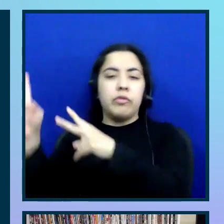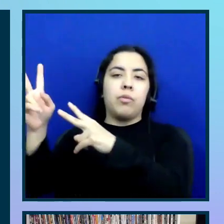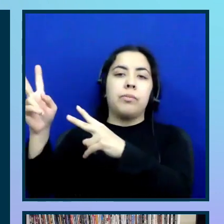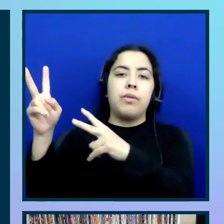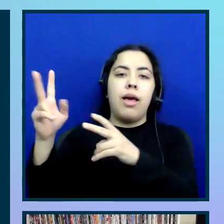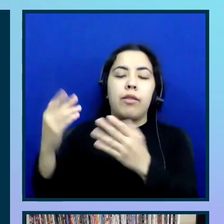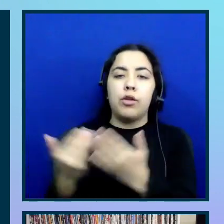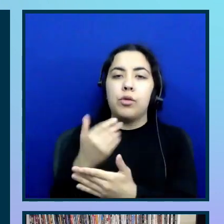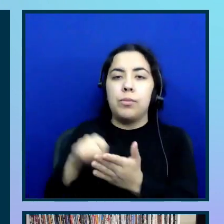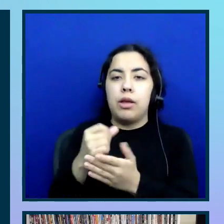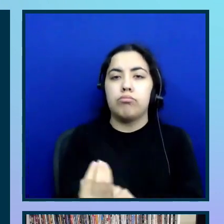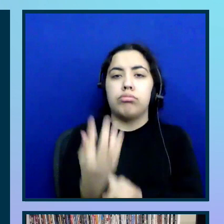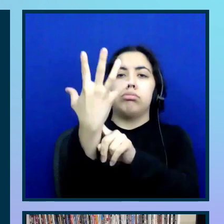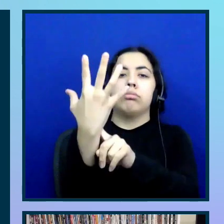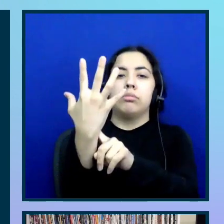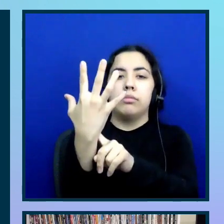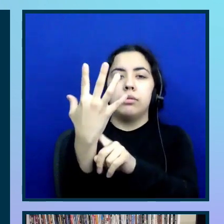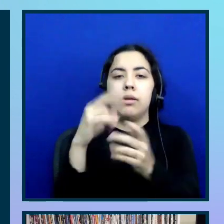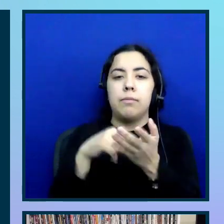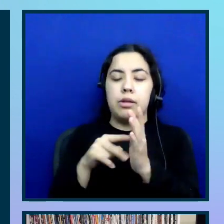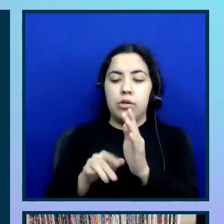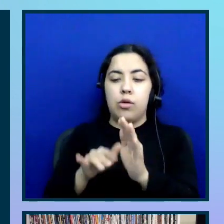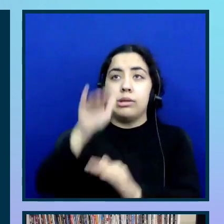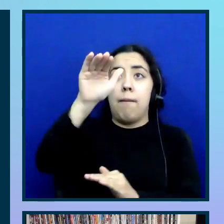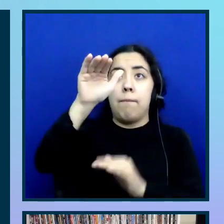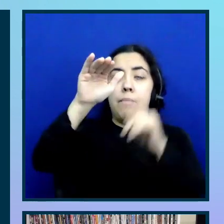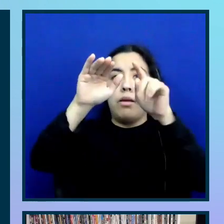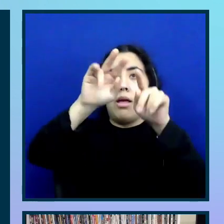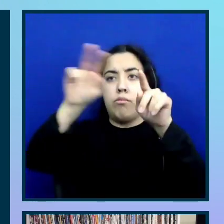would be placed at the top of the document and they navigate forward from the top as expected.